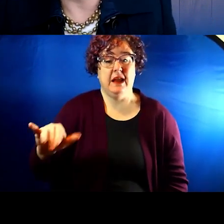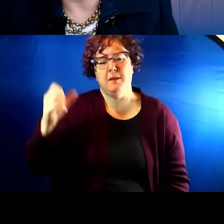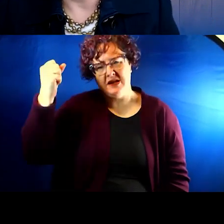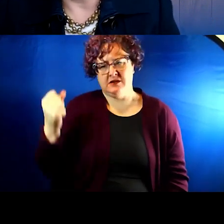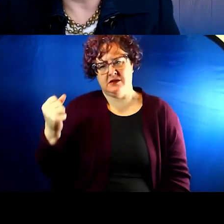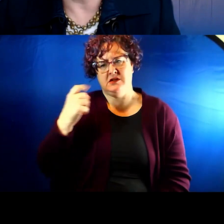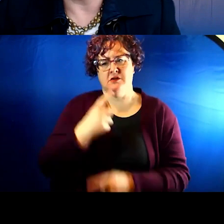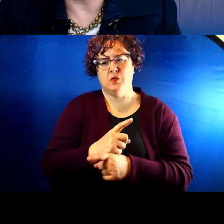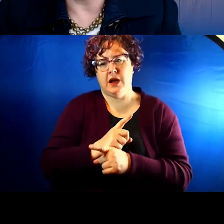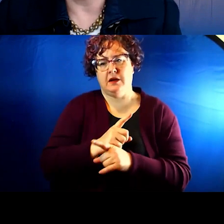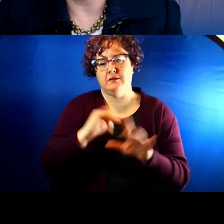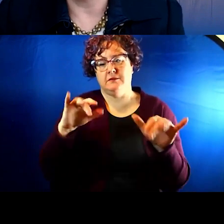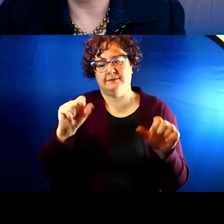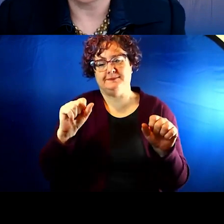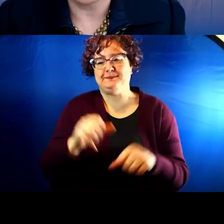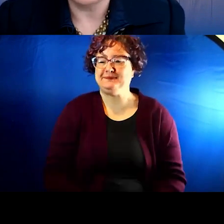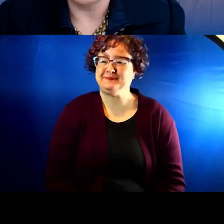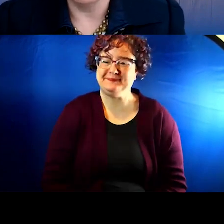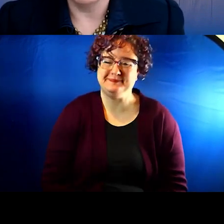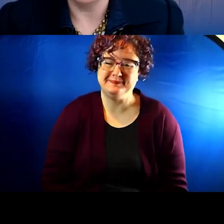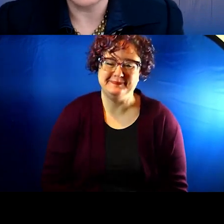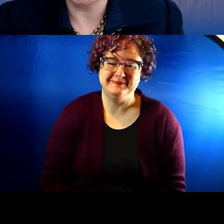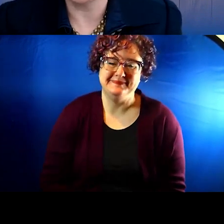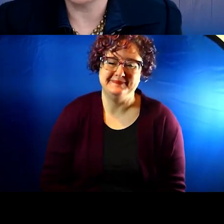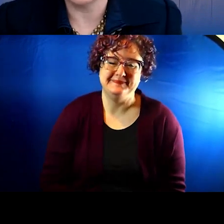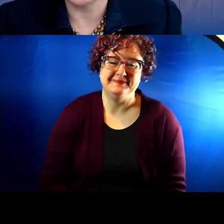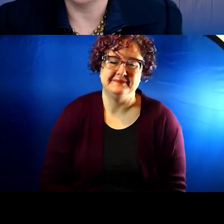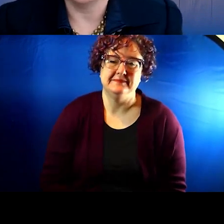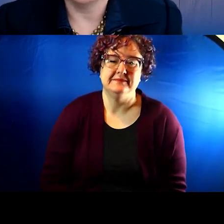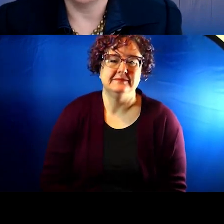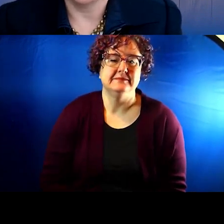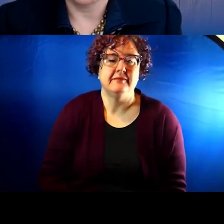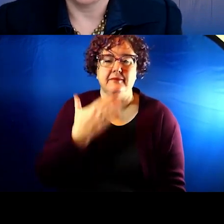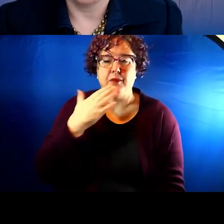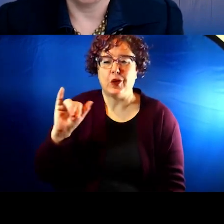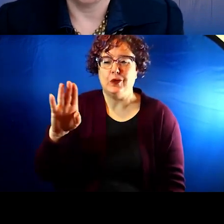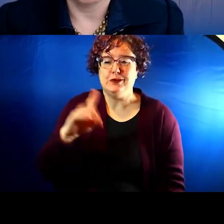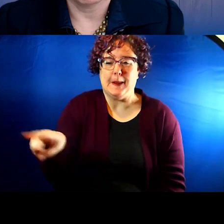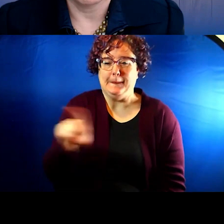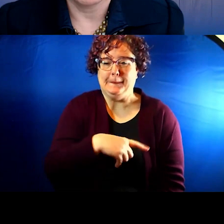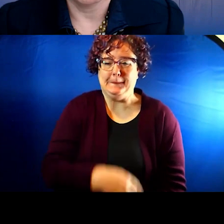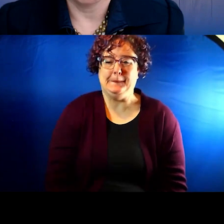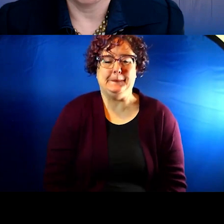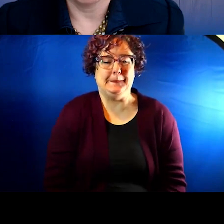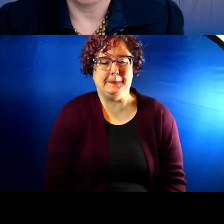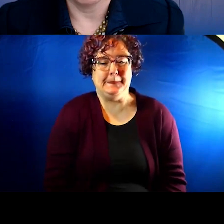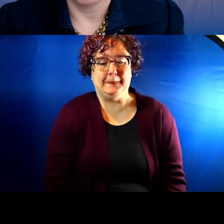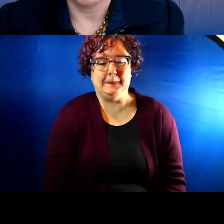LOVE IT. GOOD JOB, HOT SEATERS.